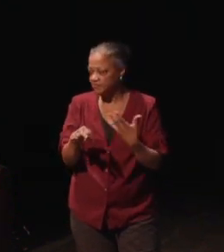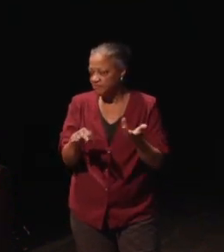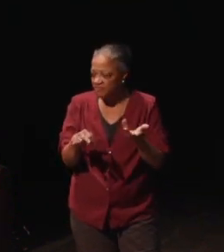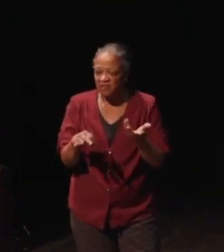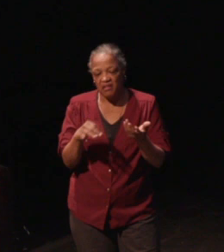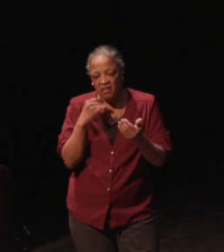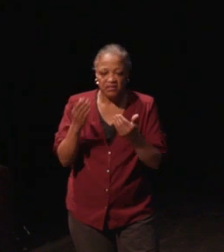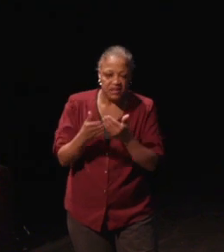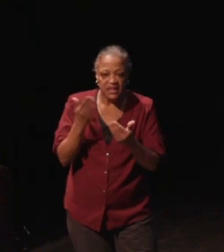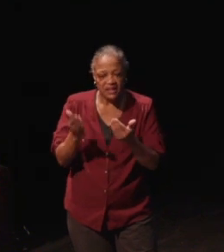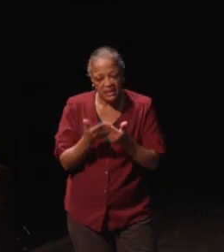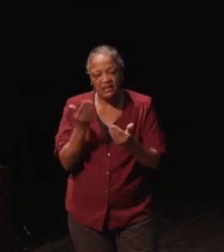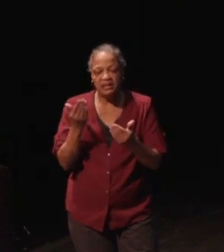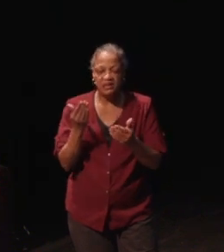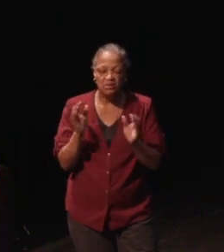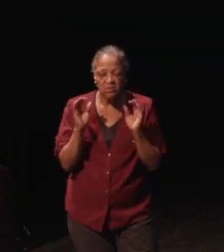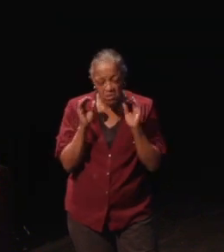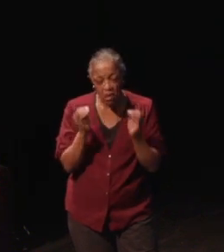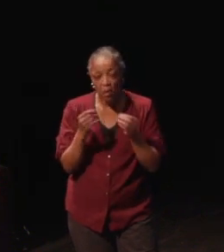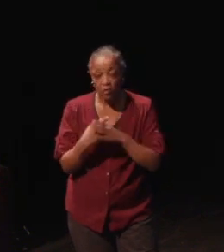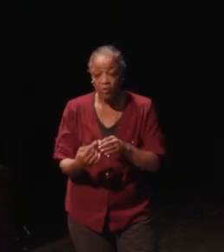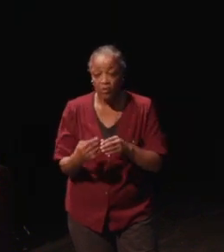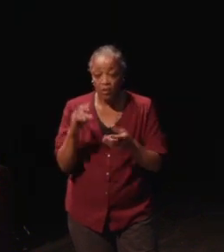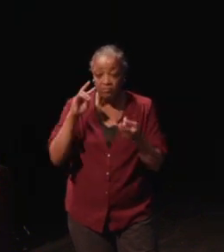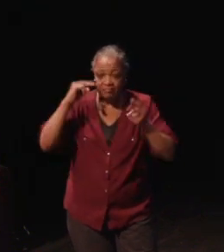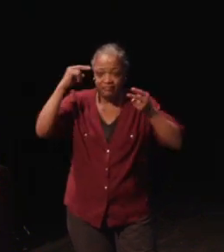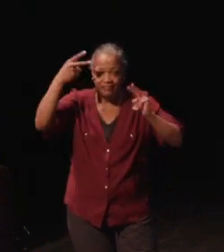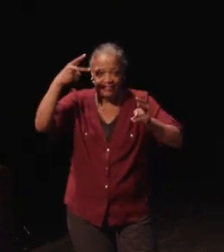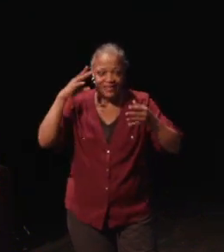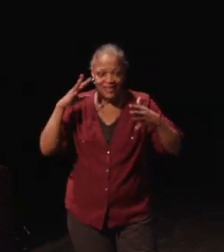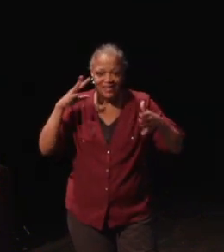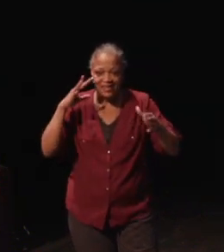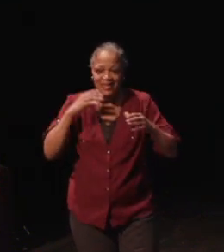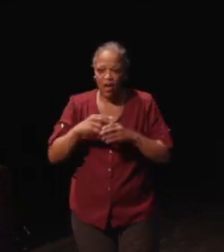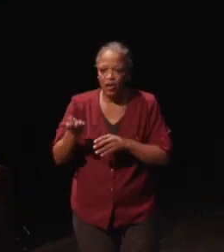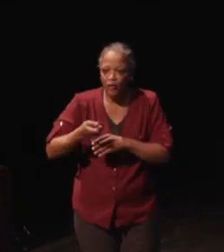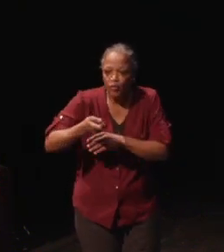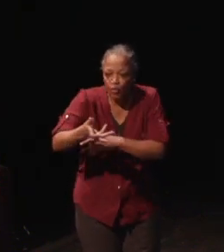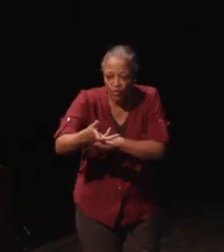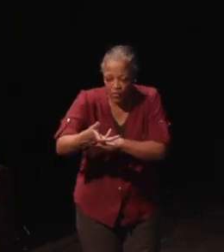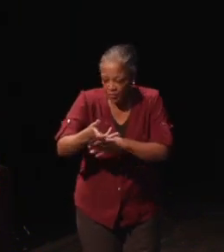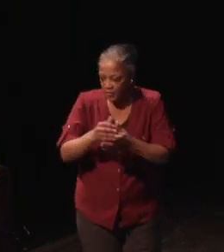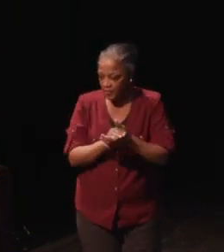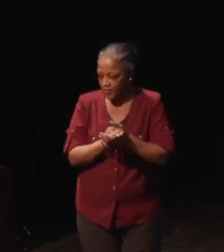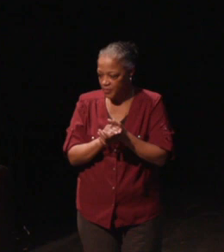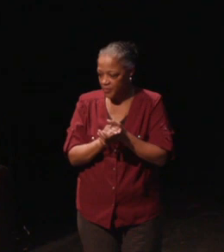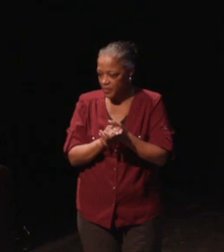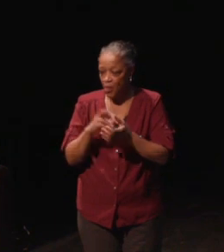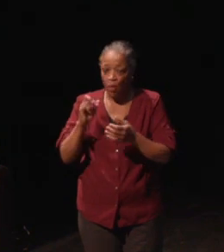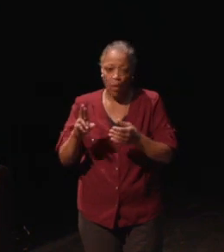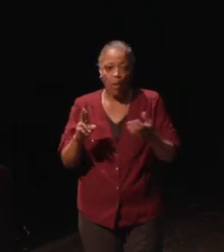that's easy nobody will misunderstand the sound of a rolling dye shore, or what I owe.